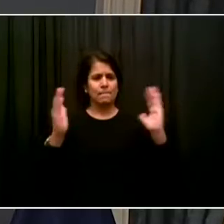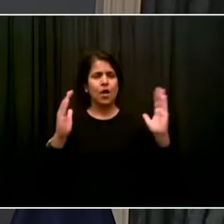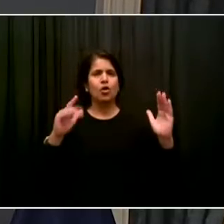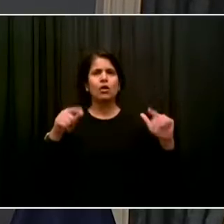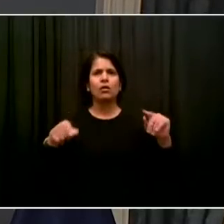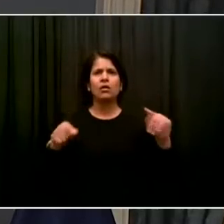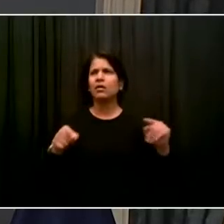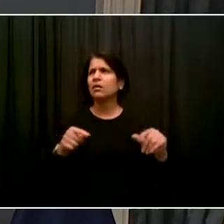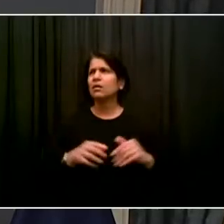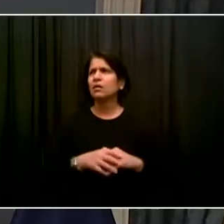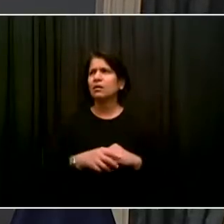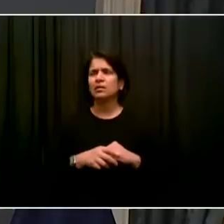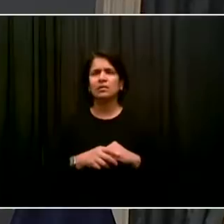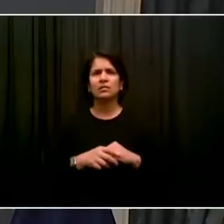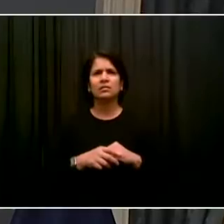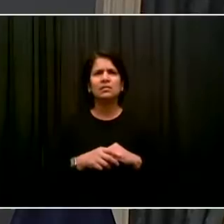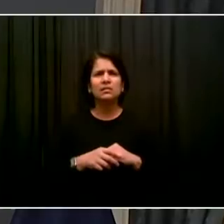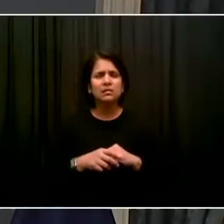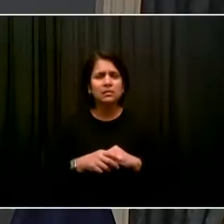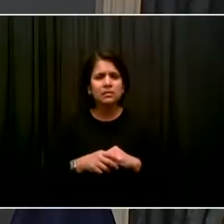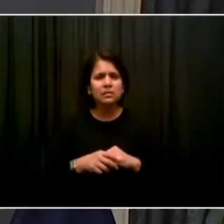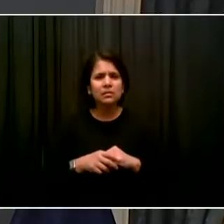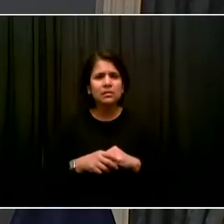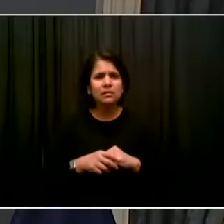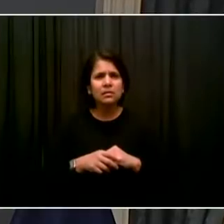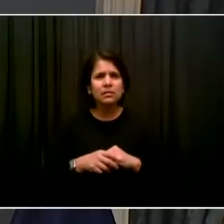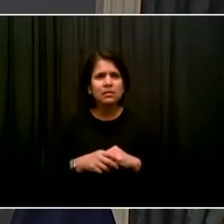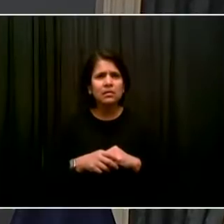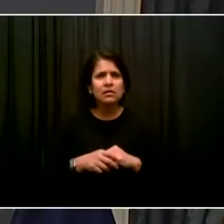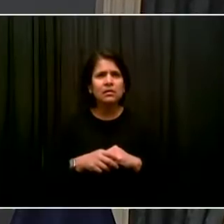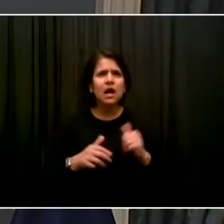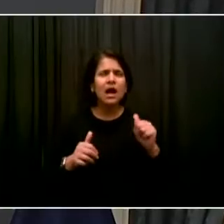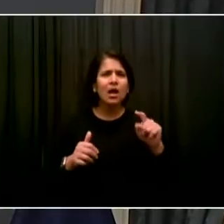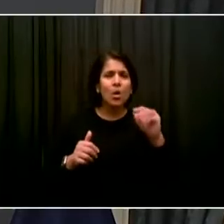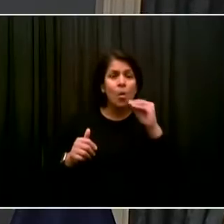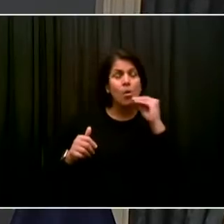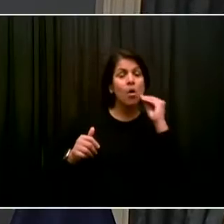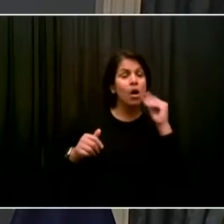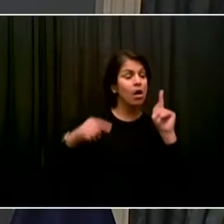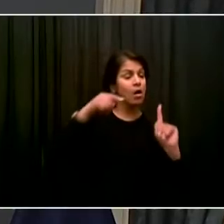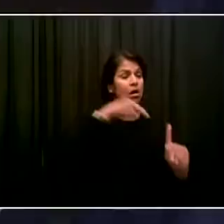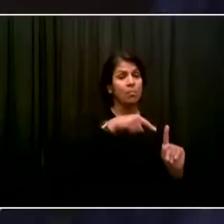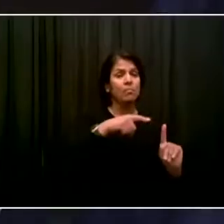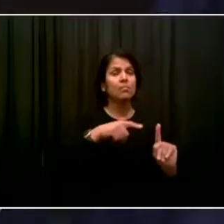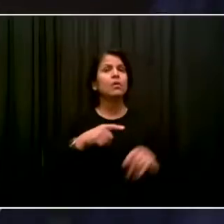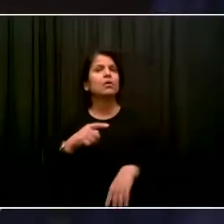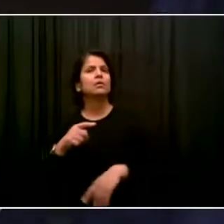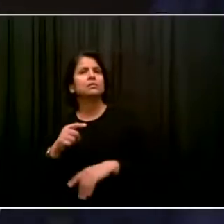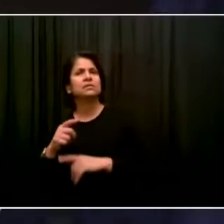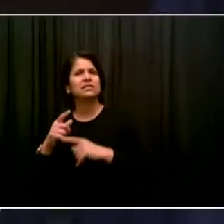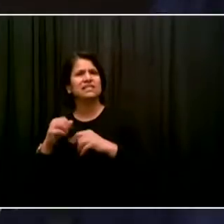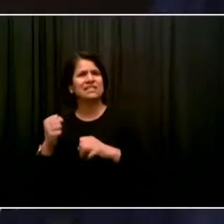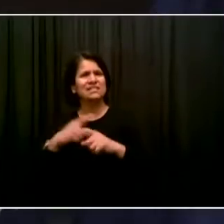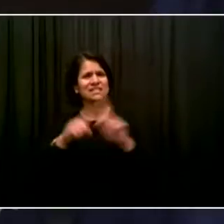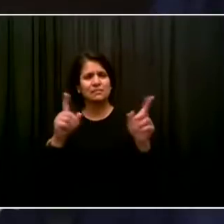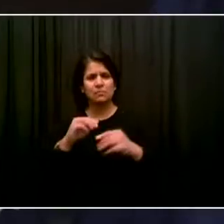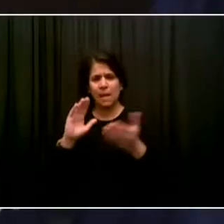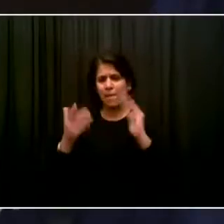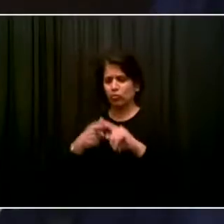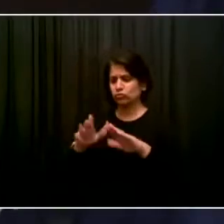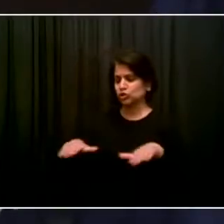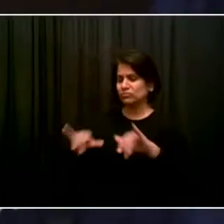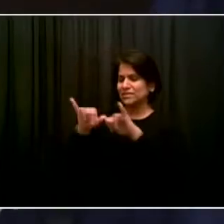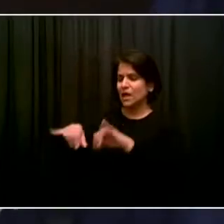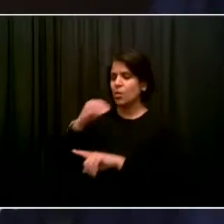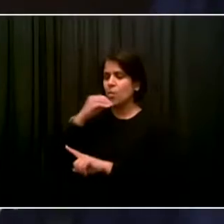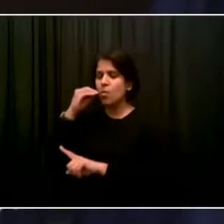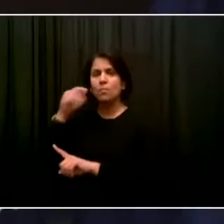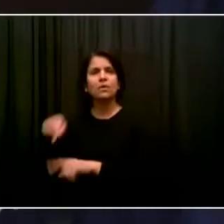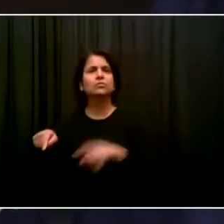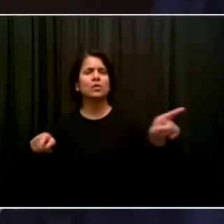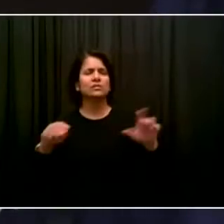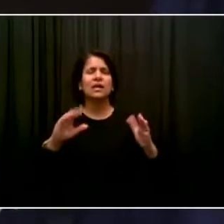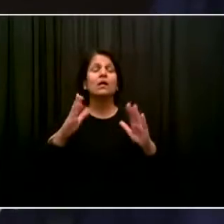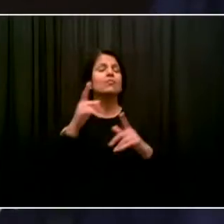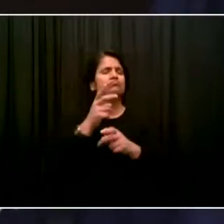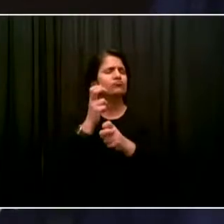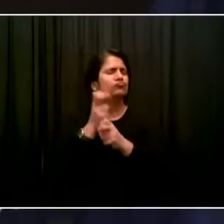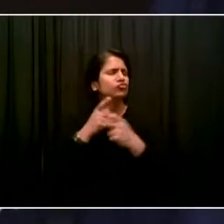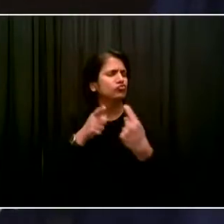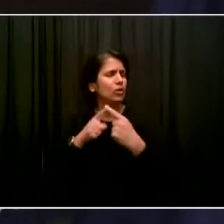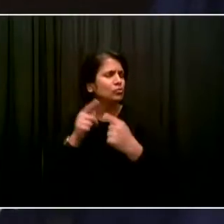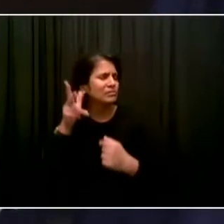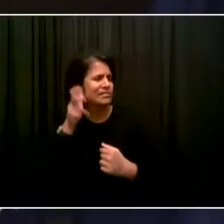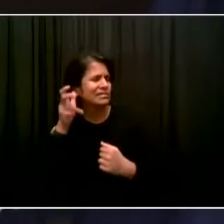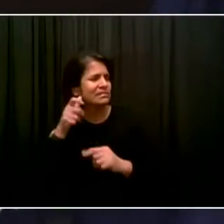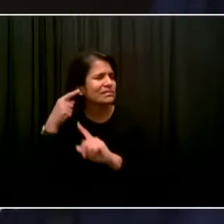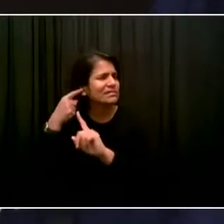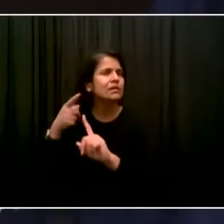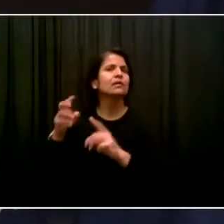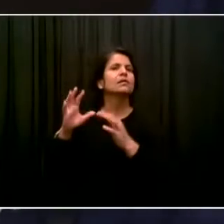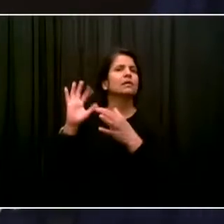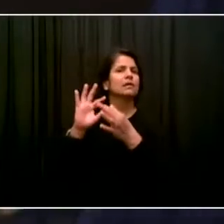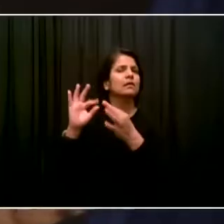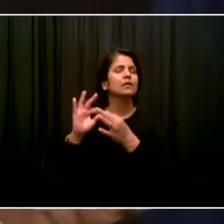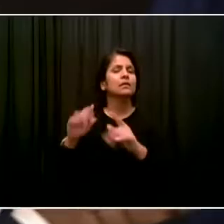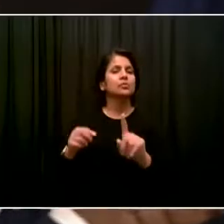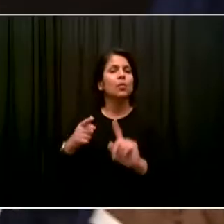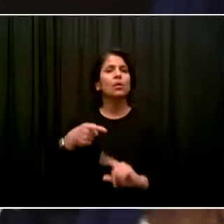Y OUA REGOING TO DISCERN BETWEEN